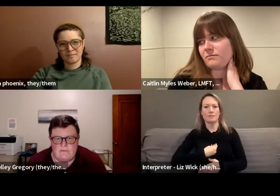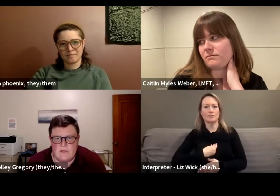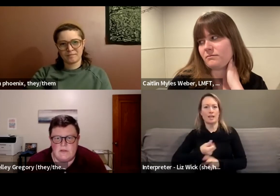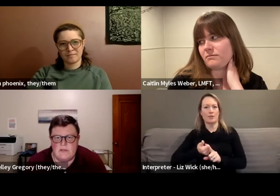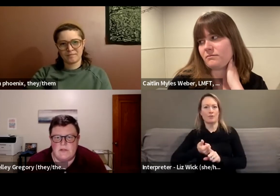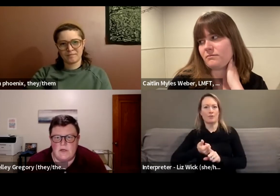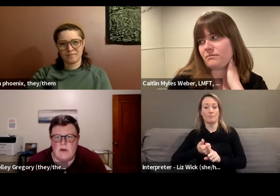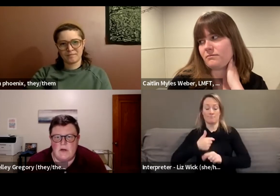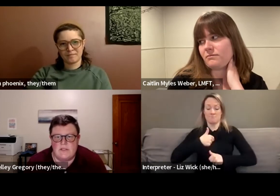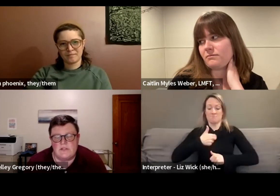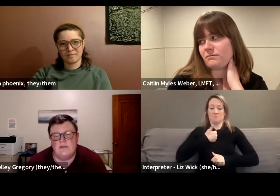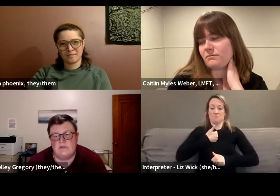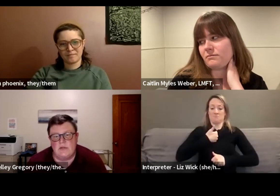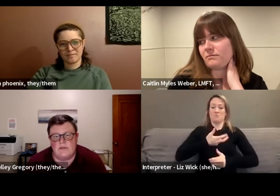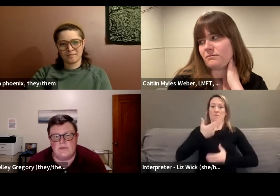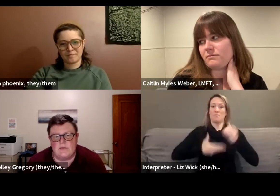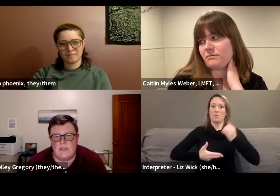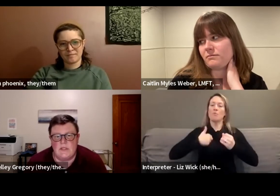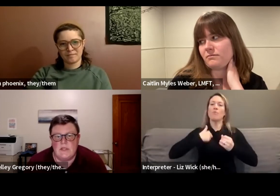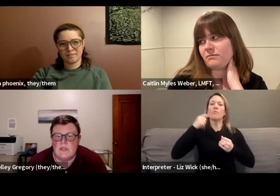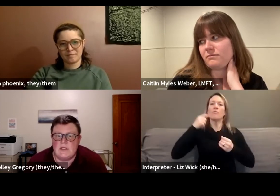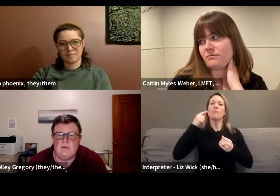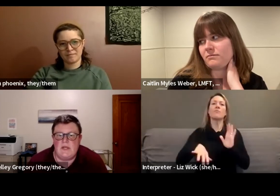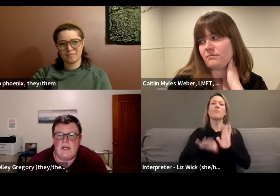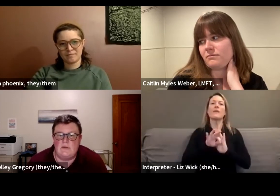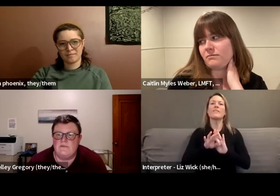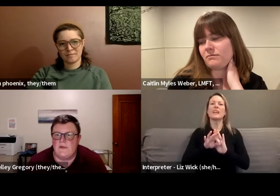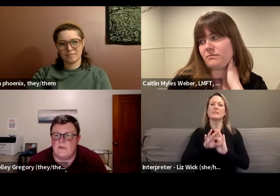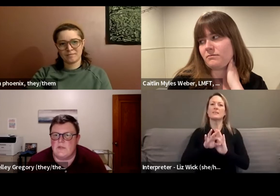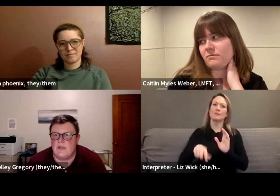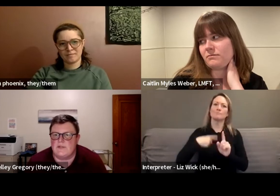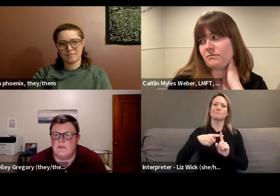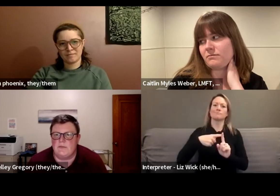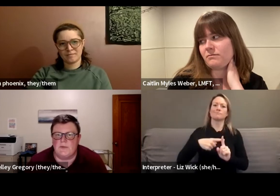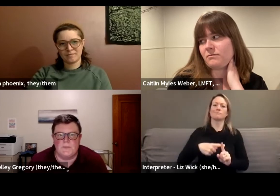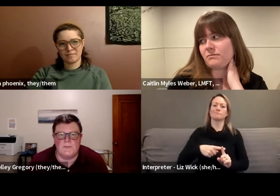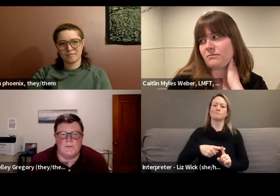I find that there are additional struggles when communicating with fellow trans people."